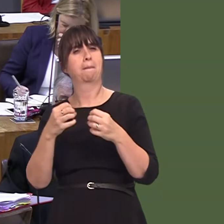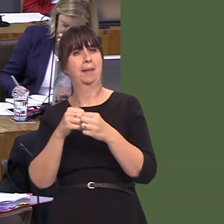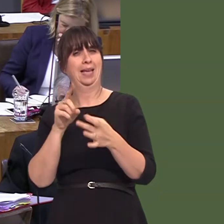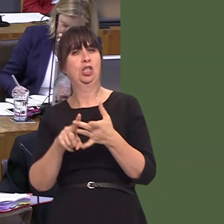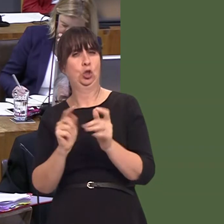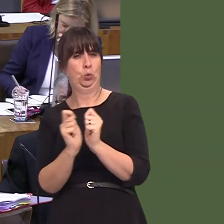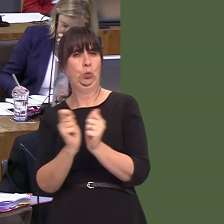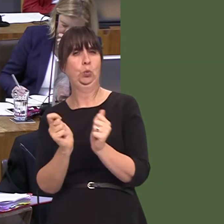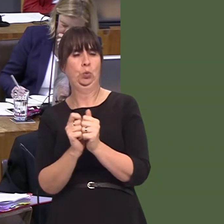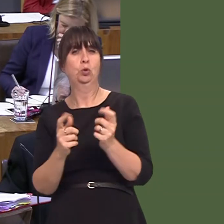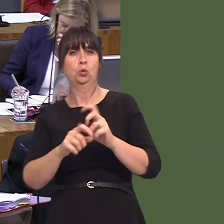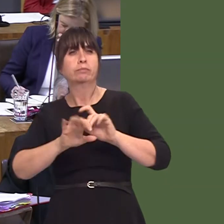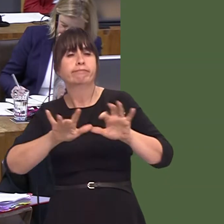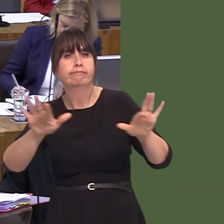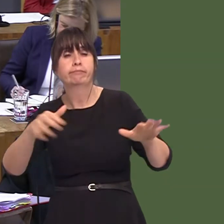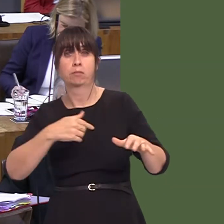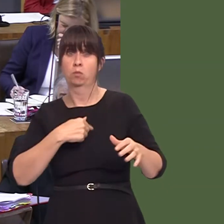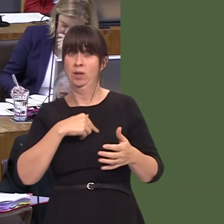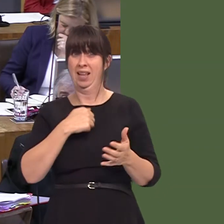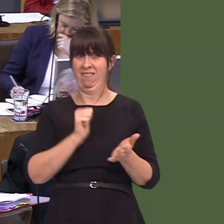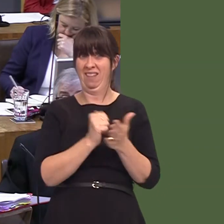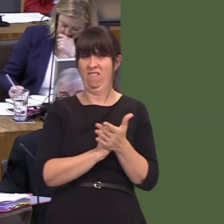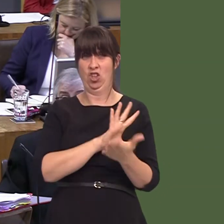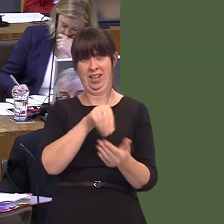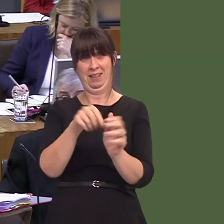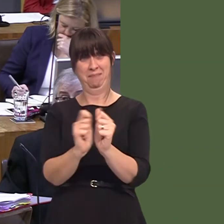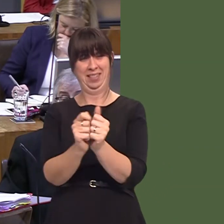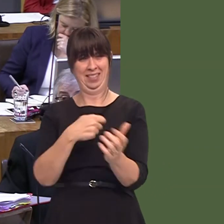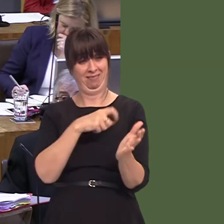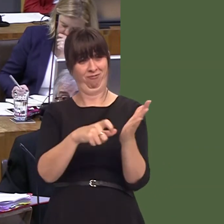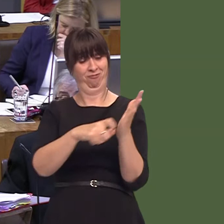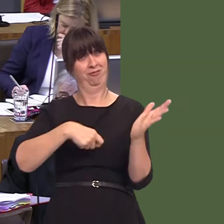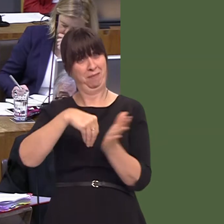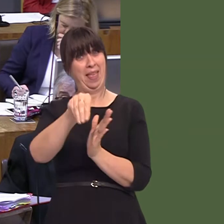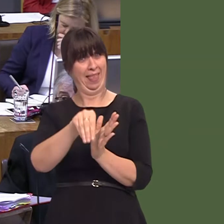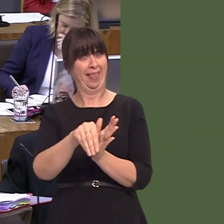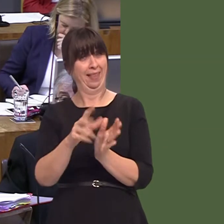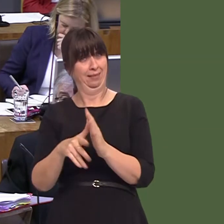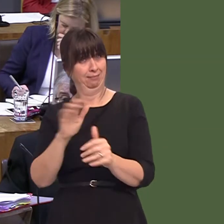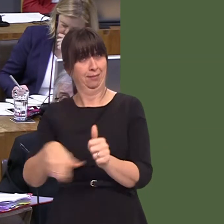I know, as a group, we do advertise and pay for that in ëThe Big Issueí, as Iím sure other groups do as well.